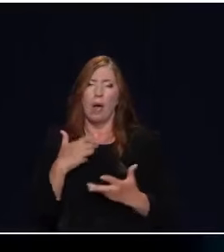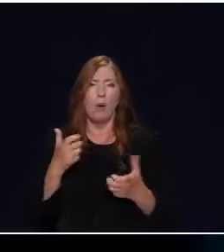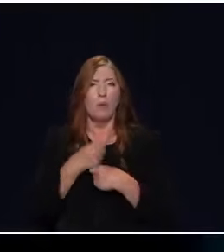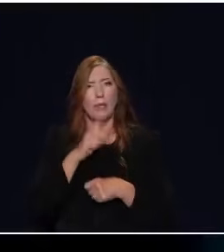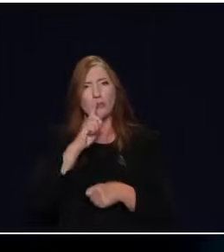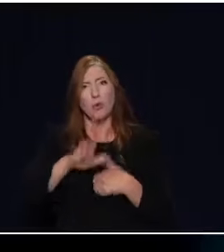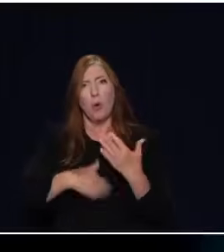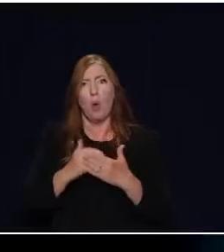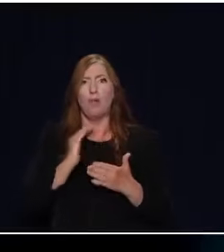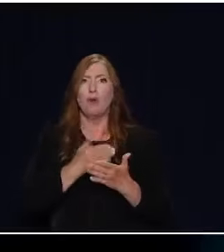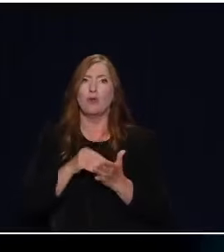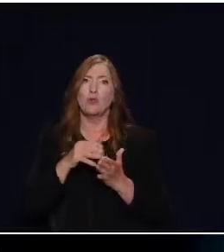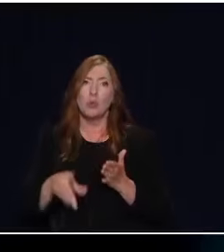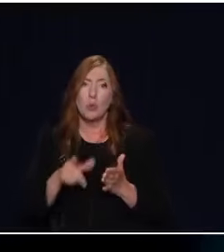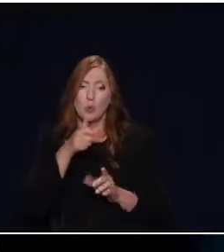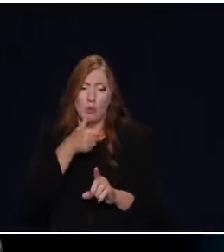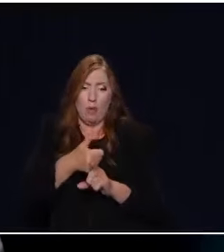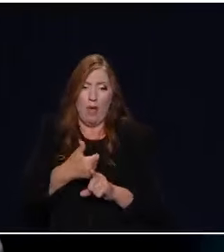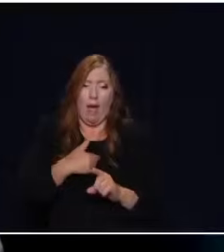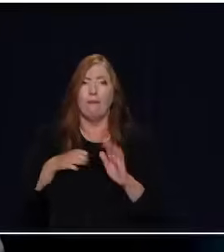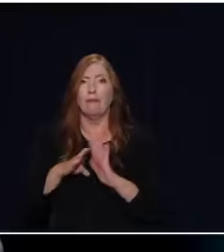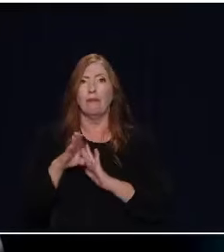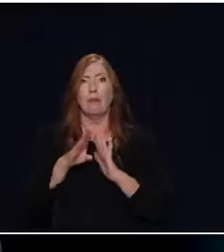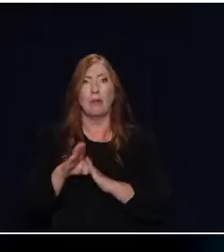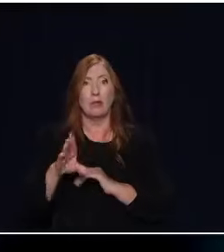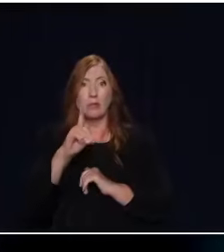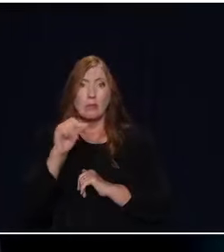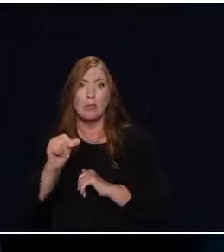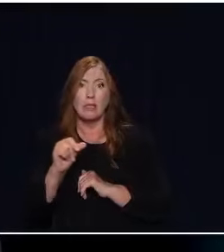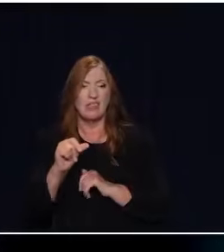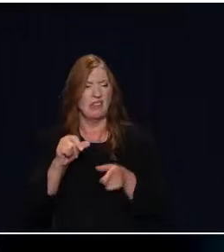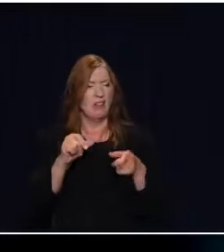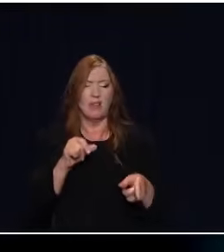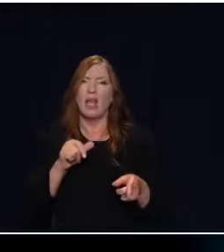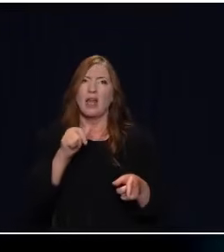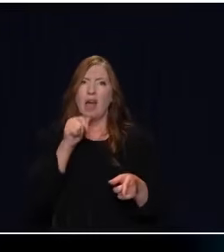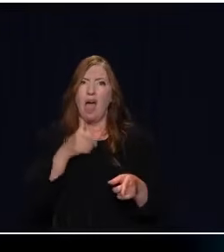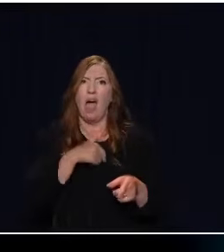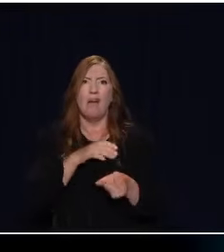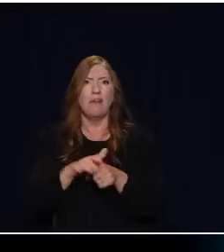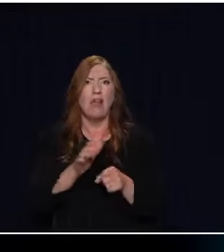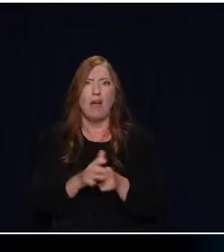DEVELOPMENTAL DISABILITY? FOR ME THIS IS A PASSION PROJECT.